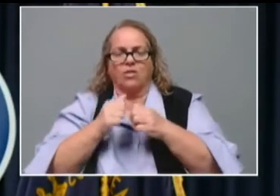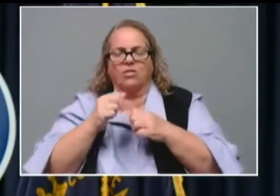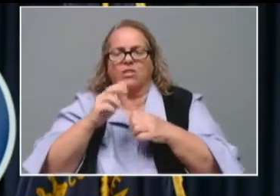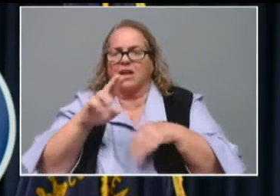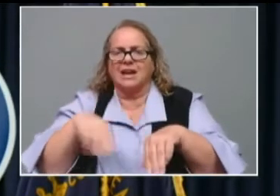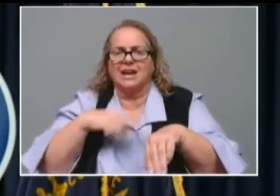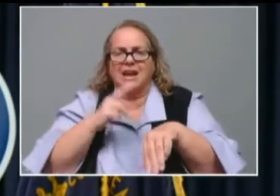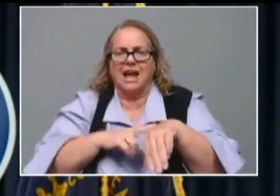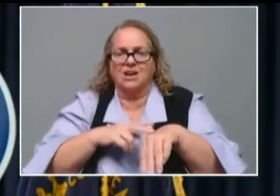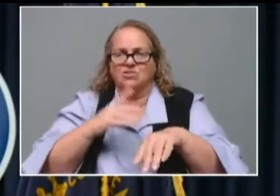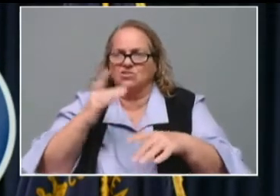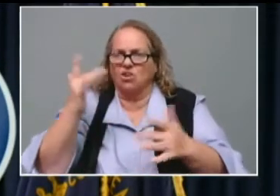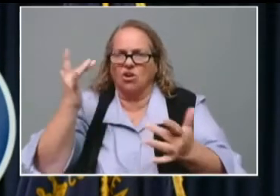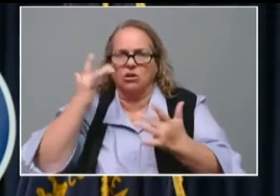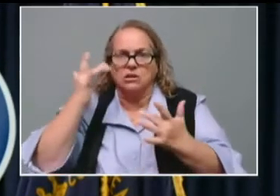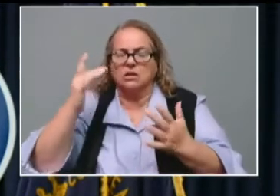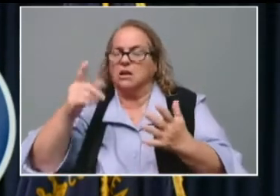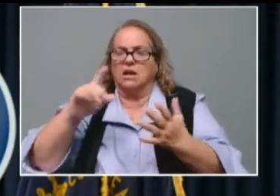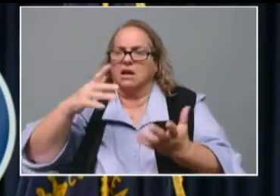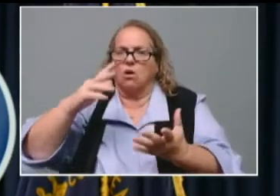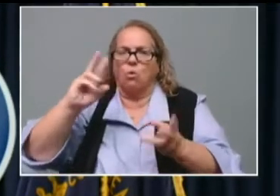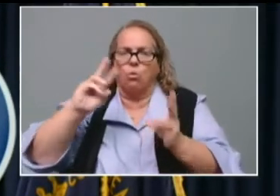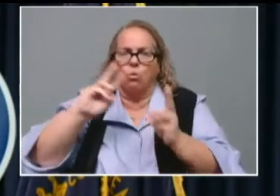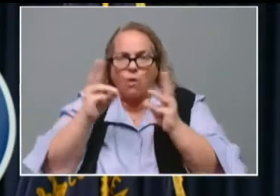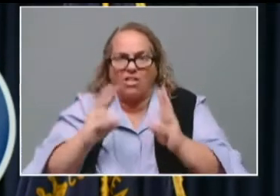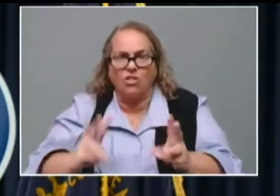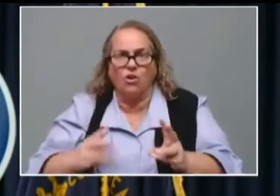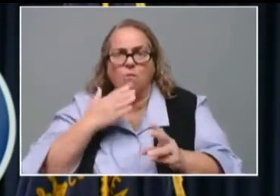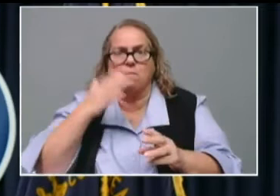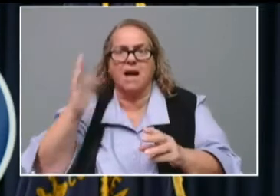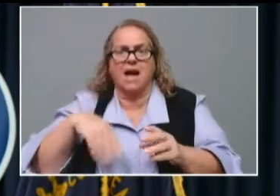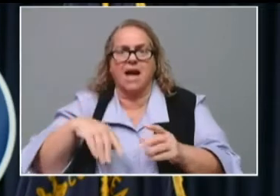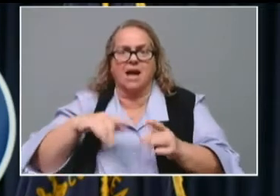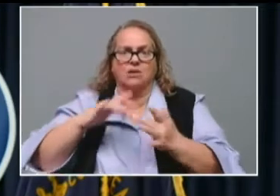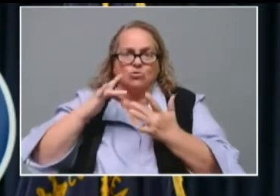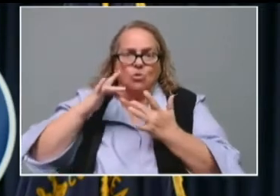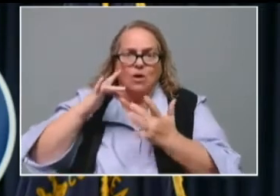we make it's safer when we put our kids in the car and send them to school or